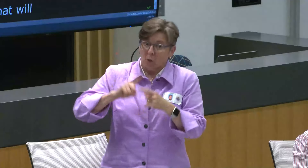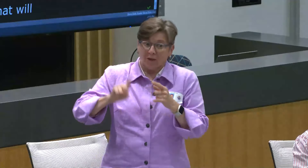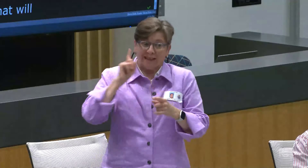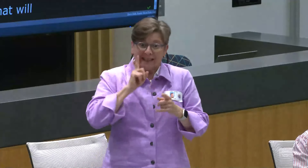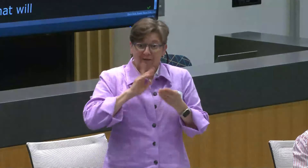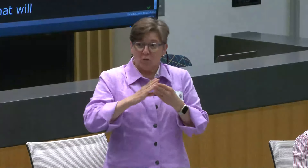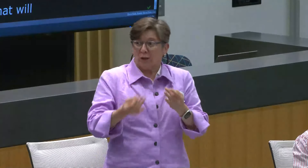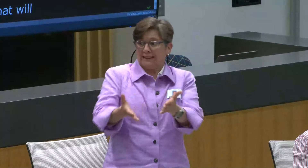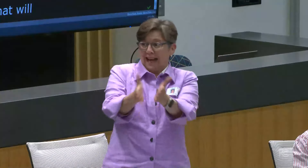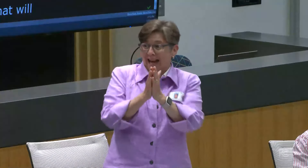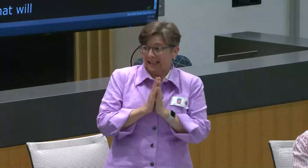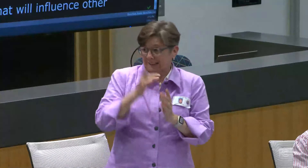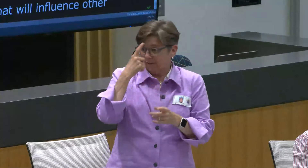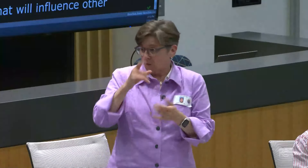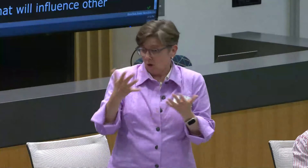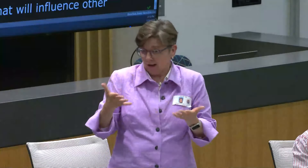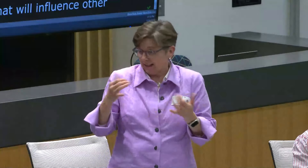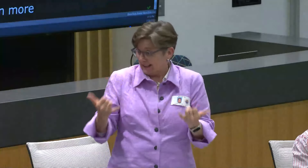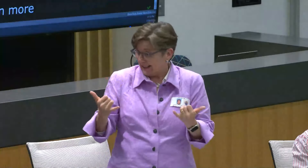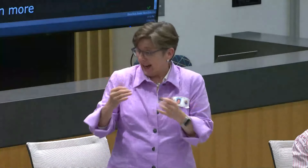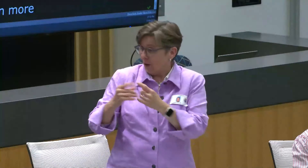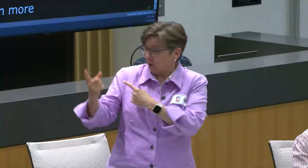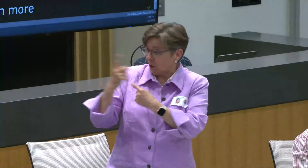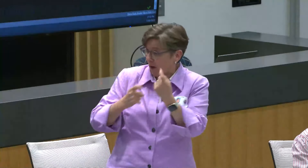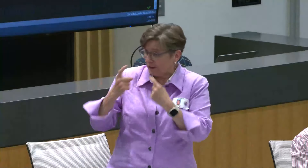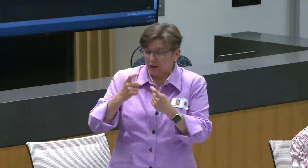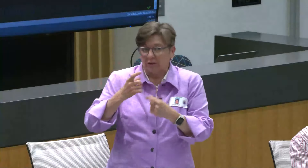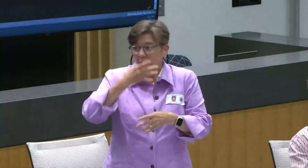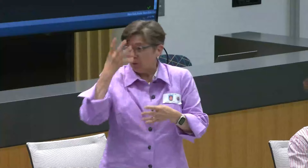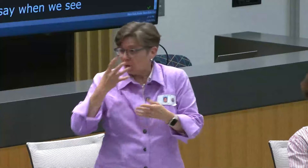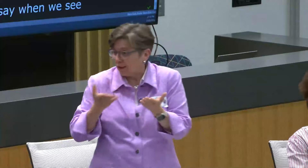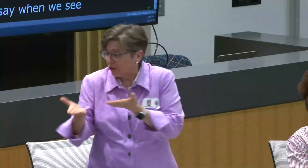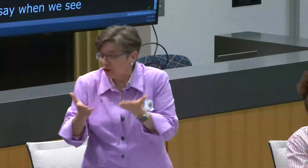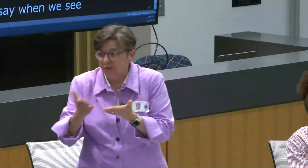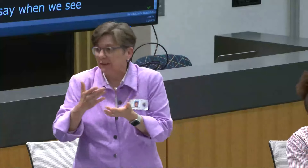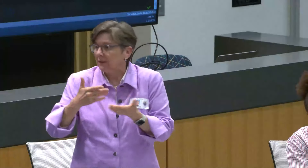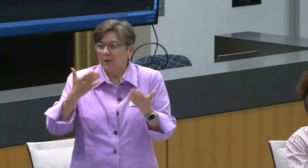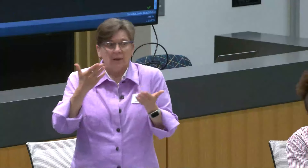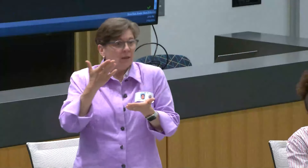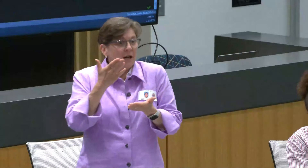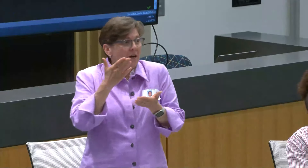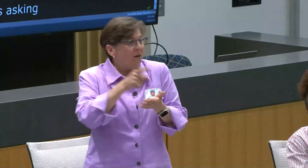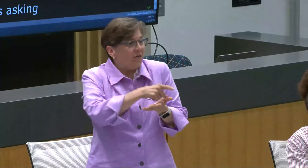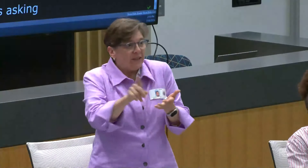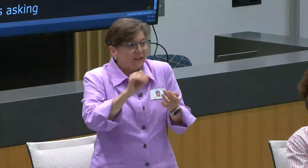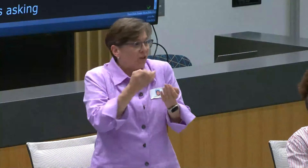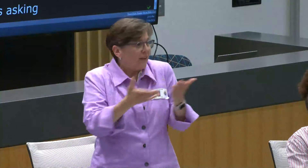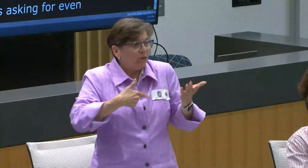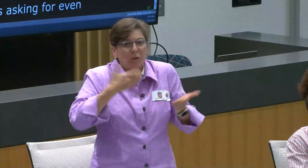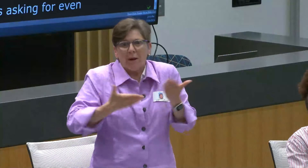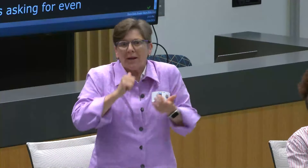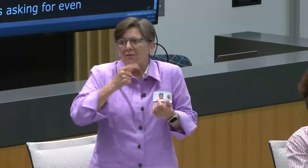OF SUCCESS THAT EXIST. WHAT I'M HEARING TODAY ARE SOME GREAT STORIES OF SUCCESS THAT CAN BE SHARED. AND THAT'S WHAT WILL INFLUENCE OTHER FEDERAL